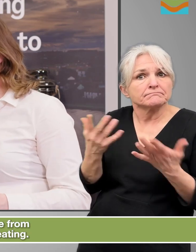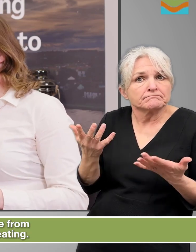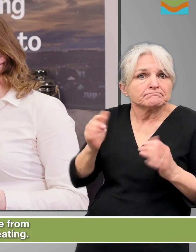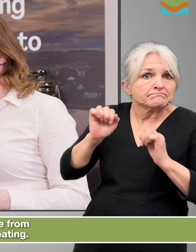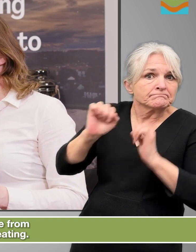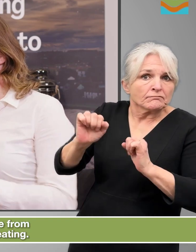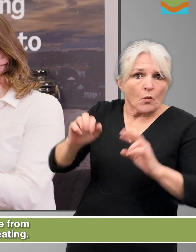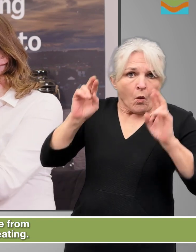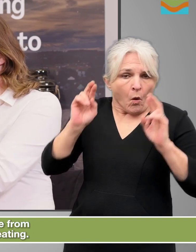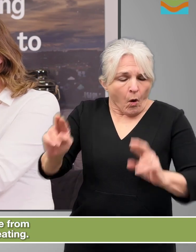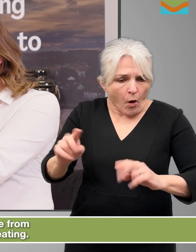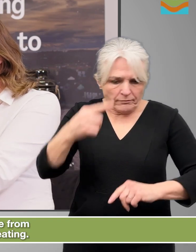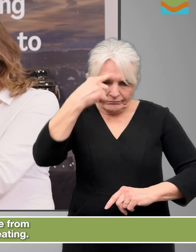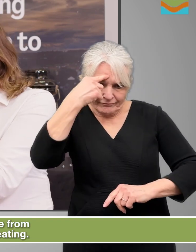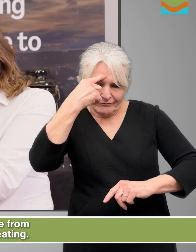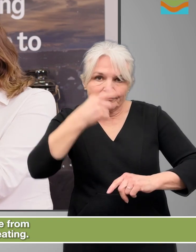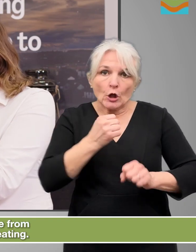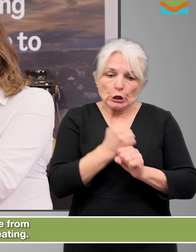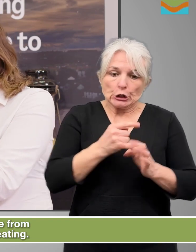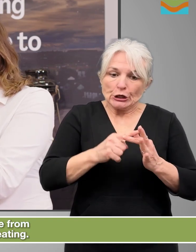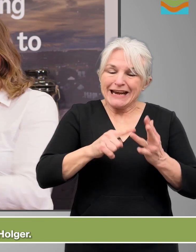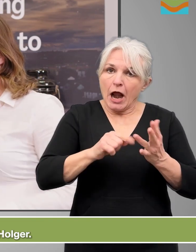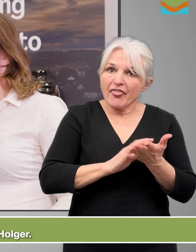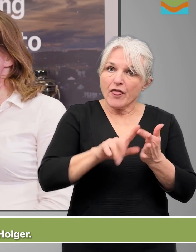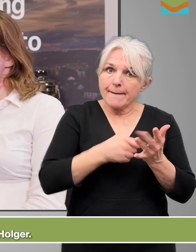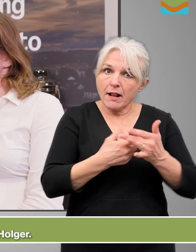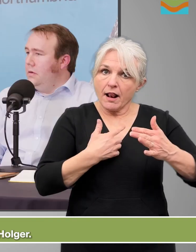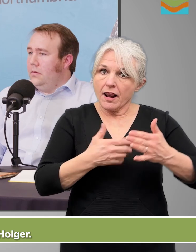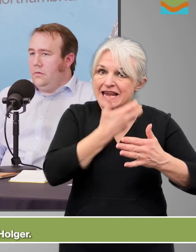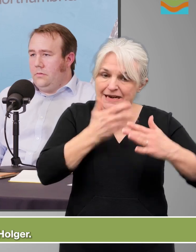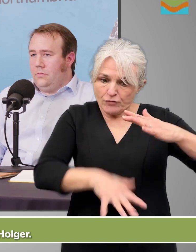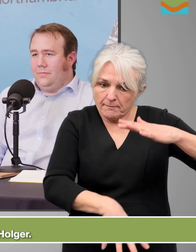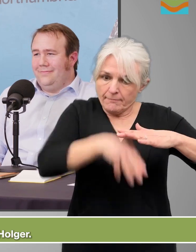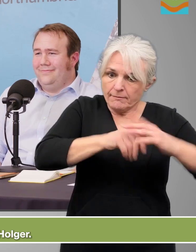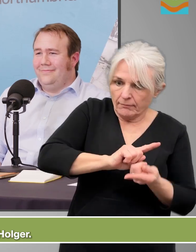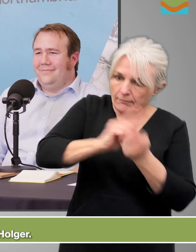sustainable options that come from the intelligence that we're creating. Just going back to Holger, hi Holger.